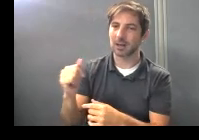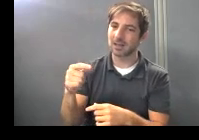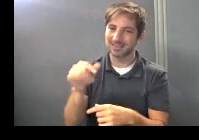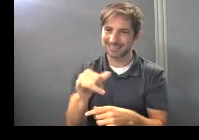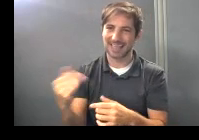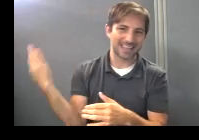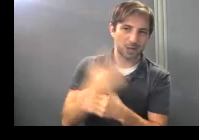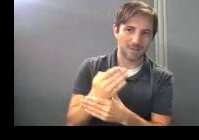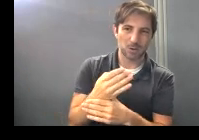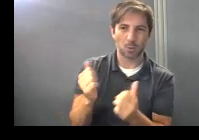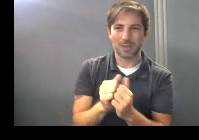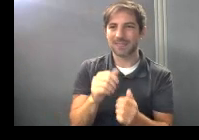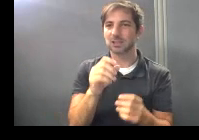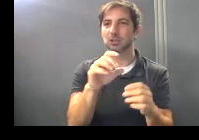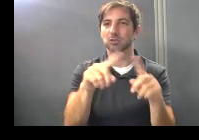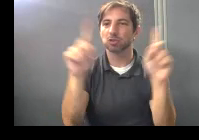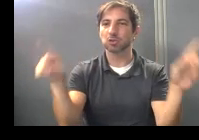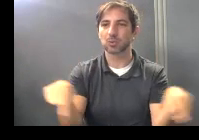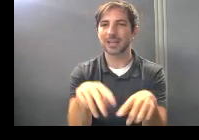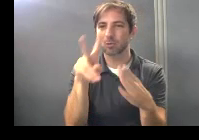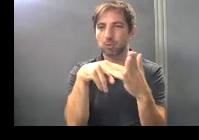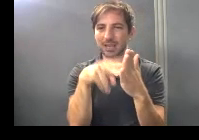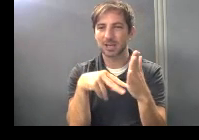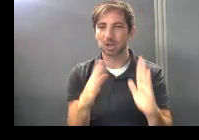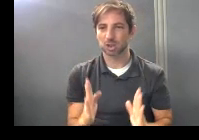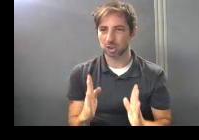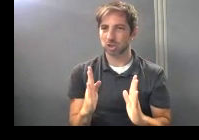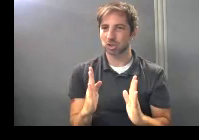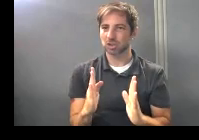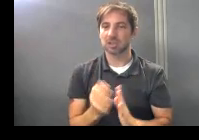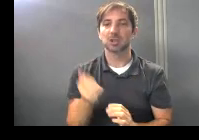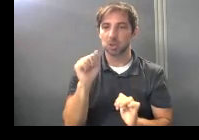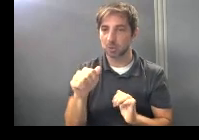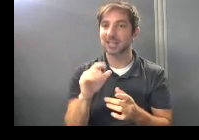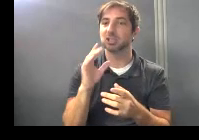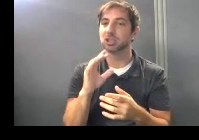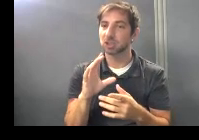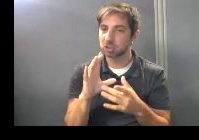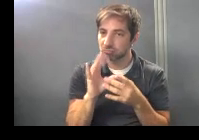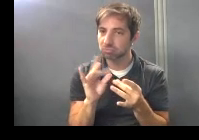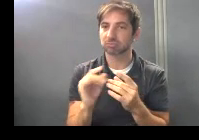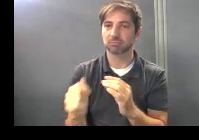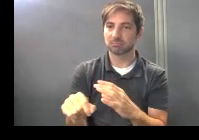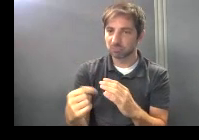YOU CAN STILL CHAT TO ME. YOU CAN CHAT DIRECTLY TO THE PANELISTS.